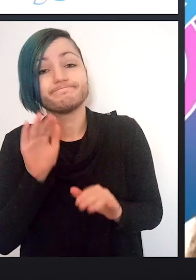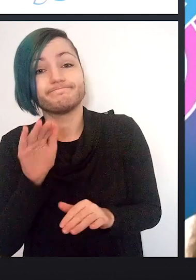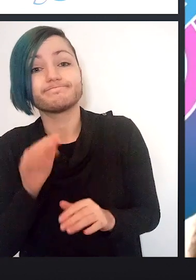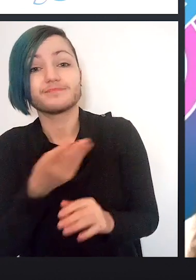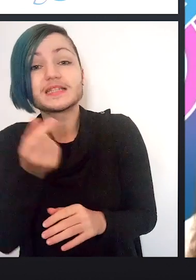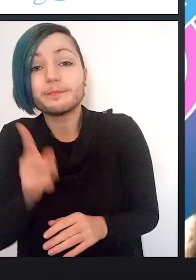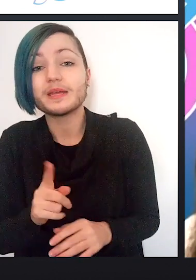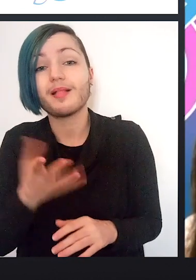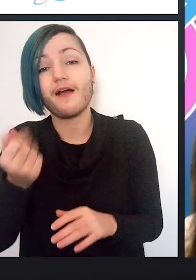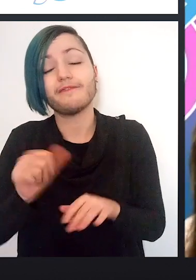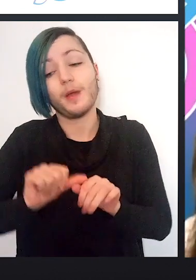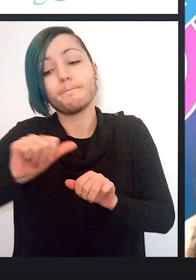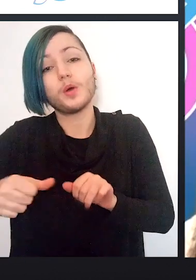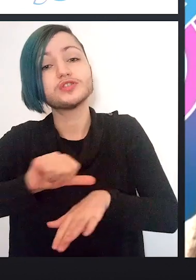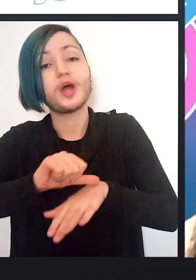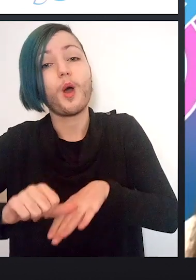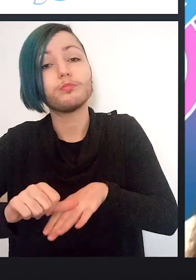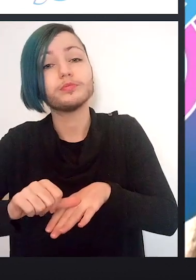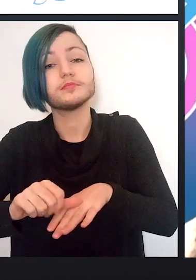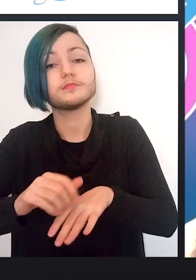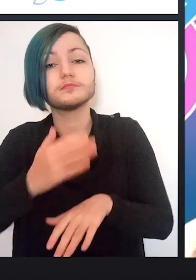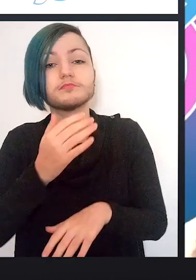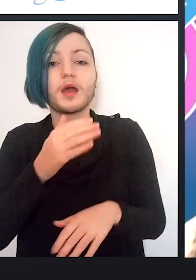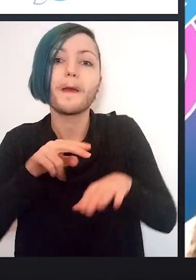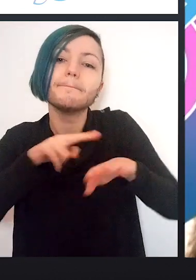Which is simply actually the breakdown products of